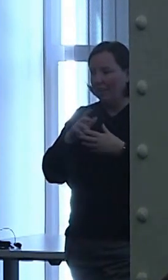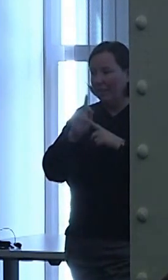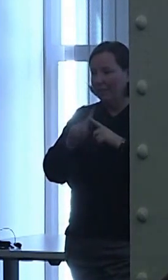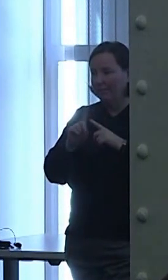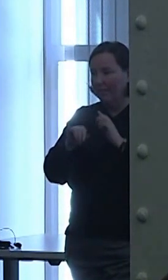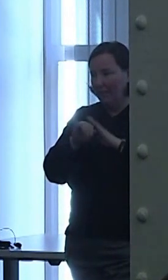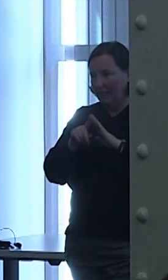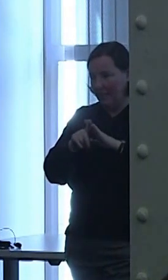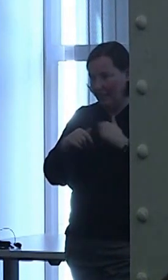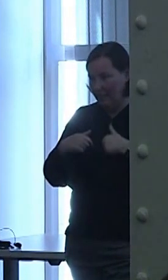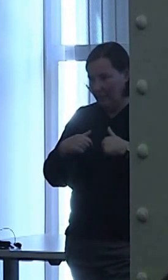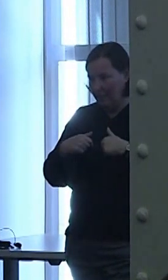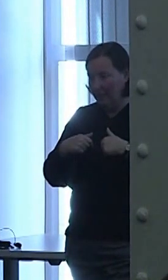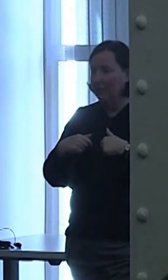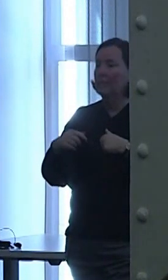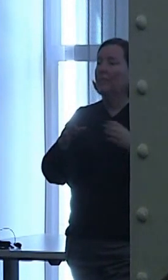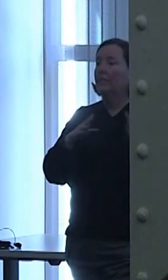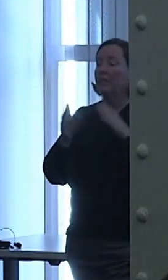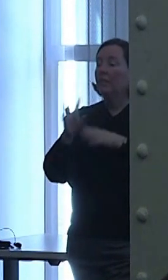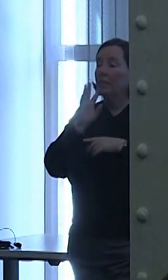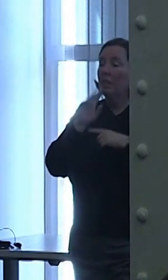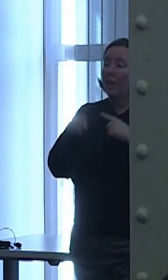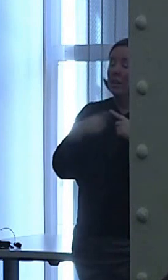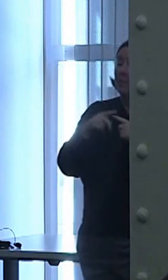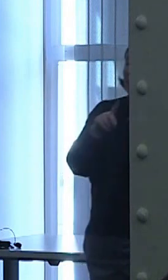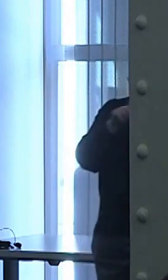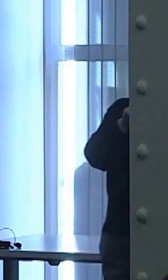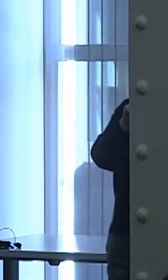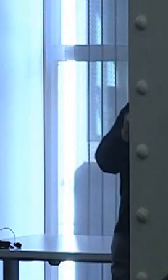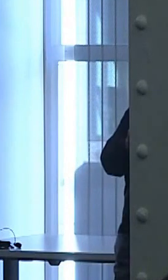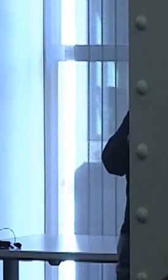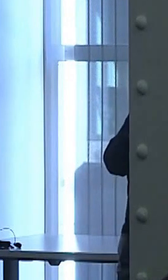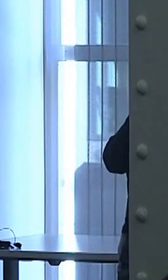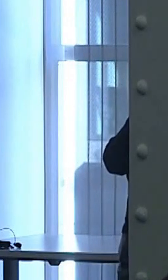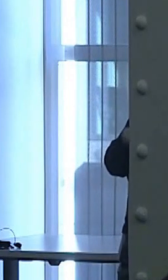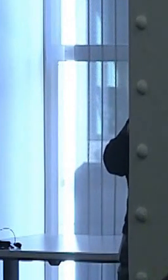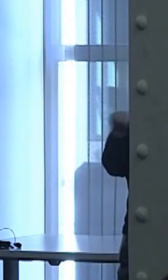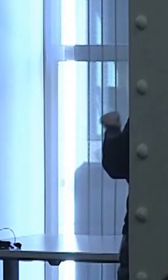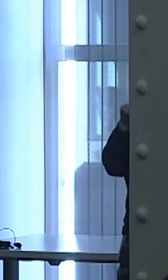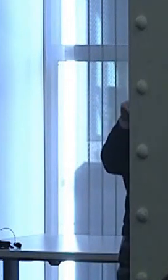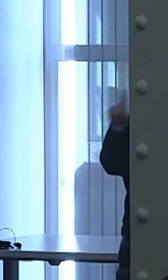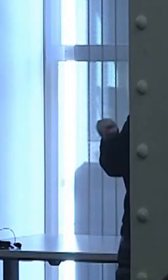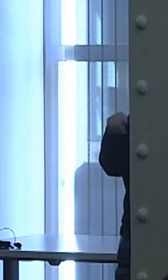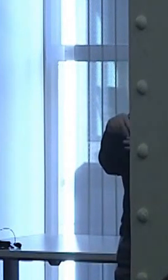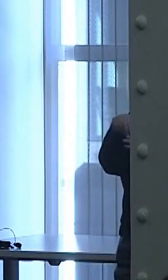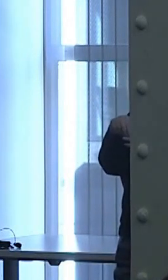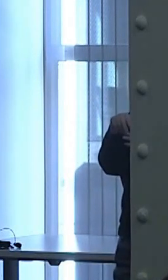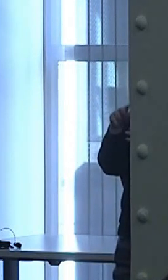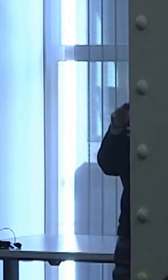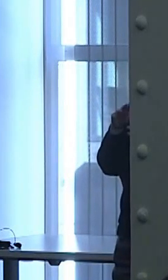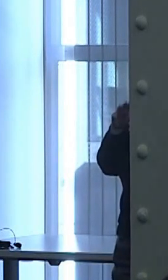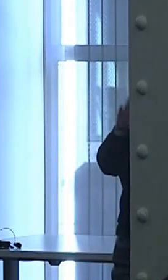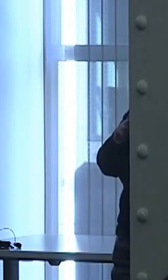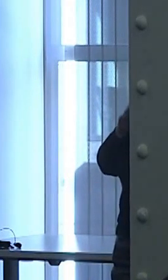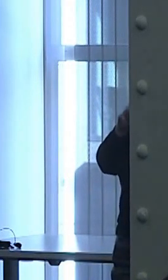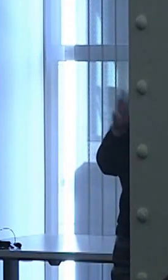To talk about being disabled while teaching for the Earlham College Border Studies Program and how all of my identities can intersect